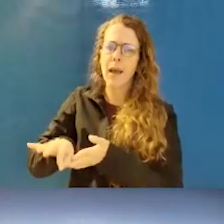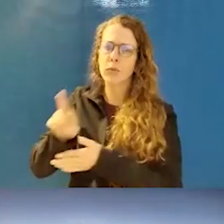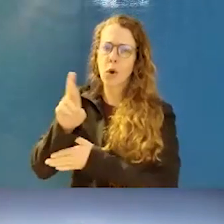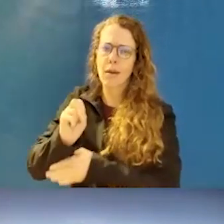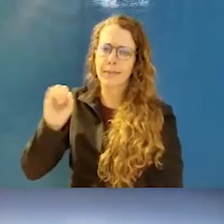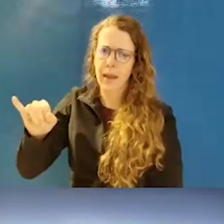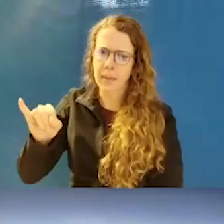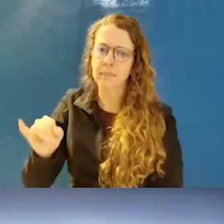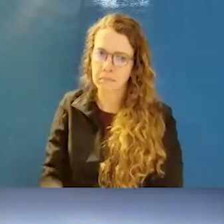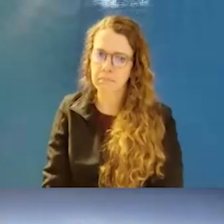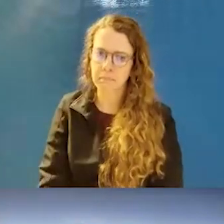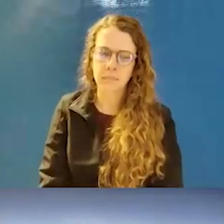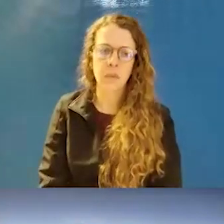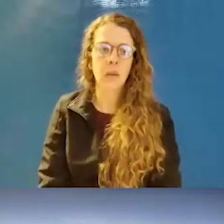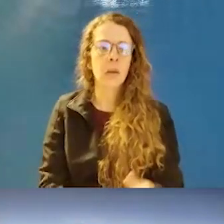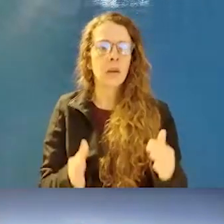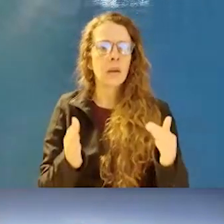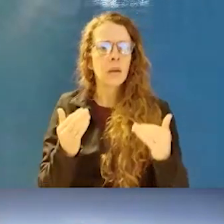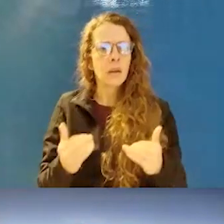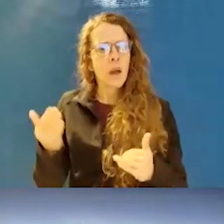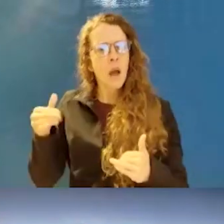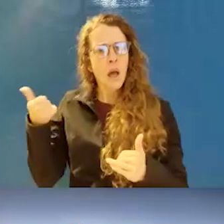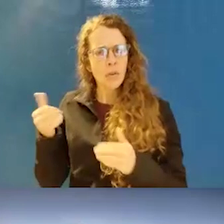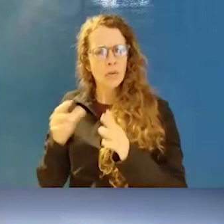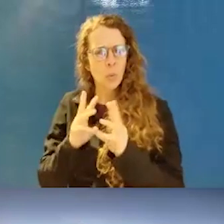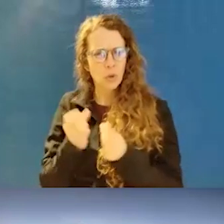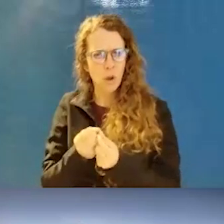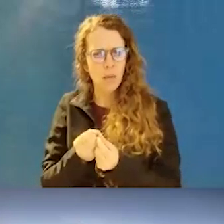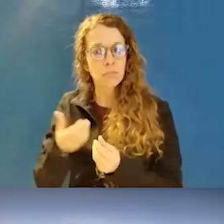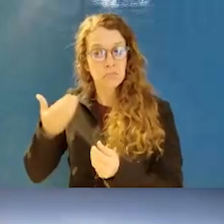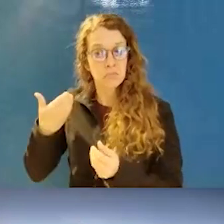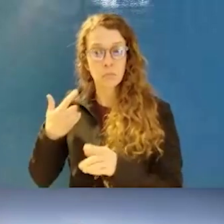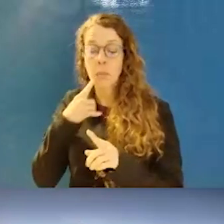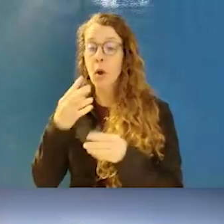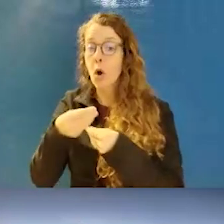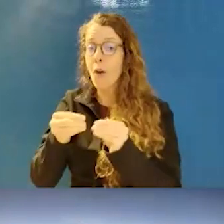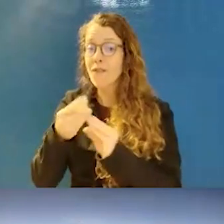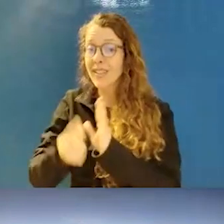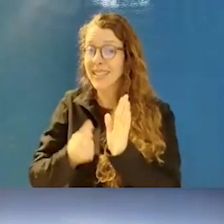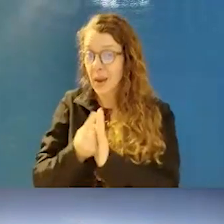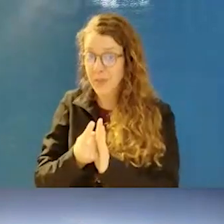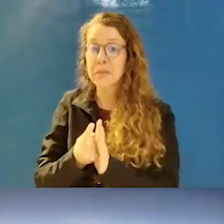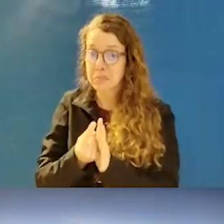Another thing we talked about in the previous session is, office hours. Office hours, count.